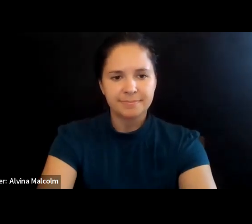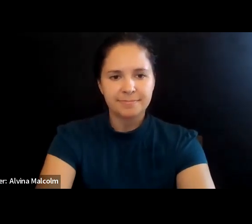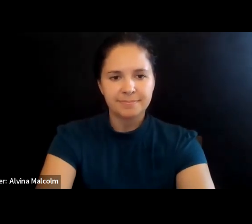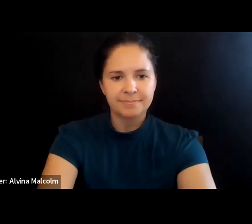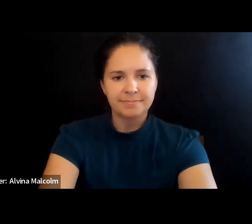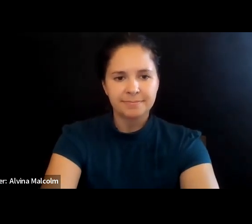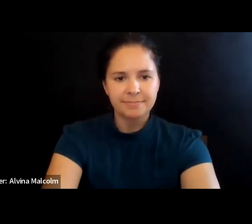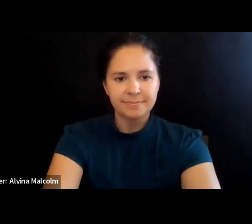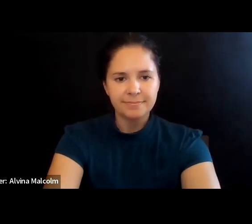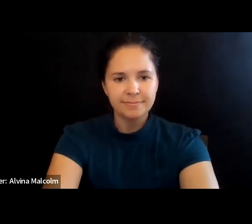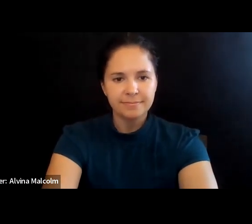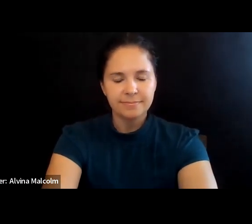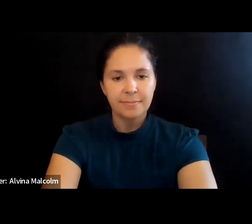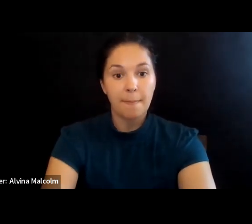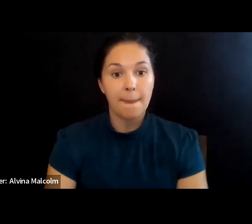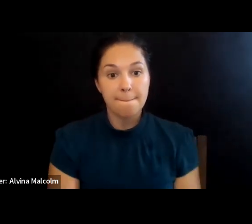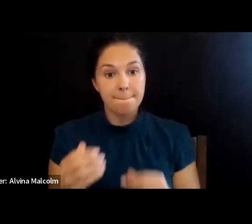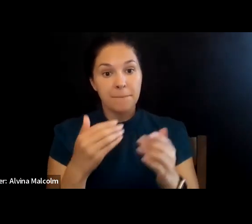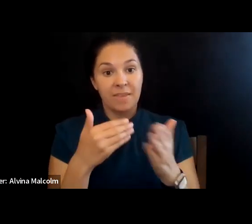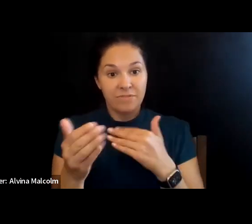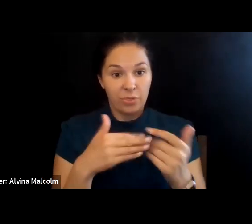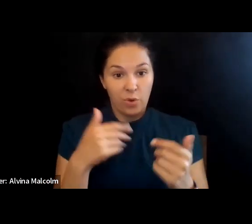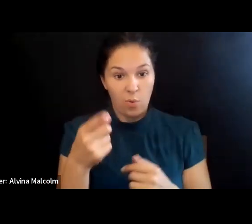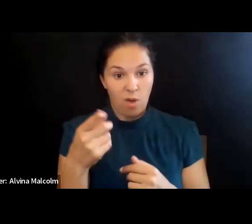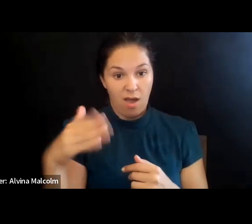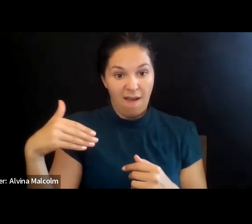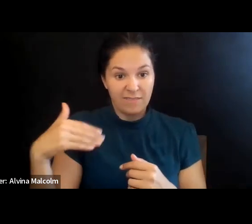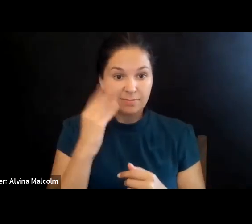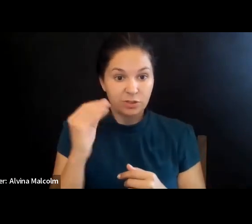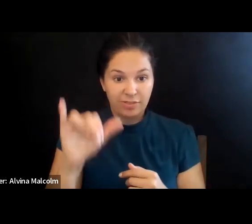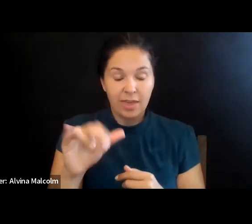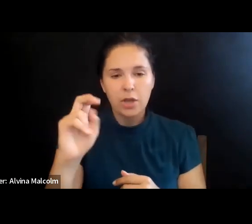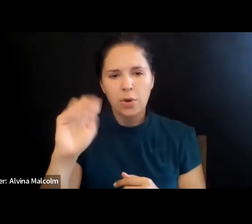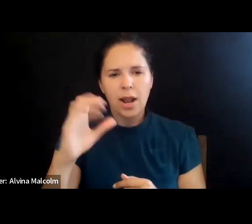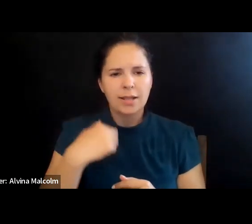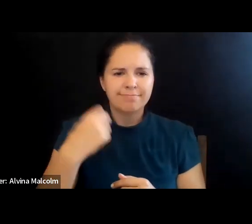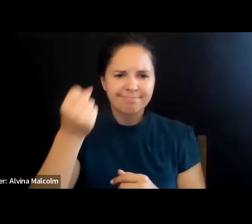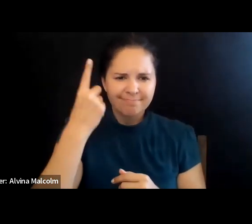support things, legislation, that